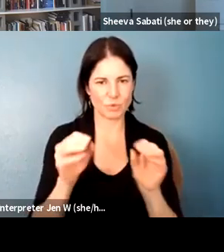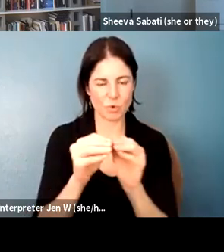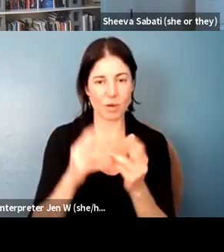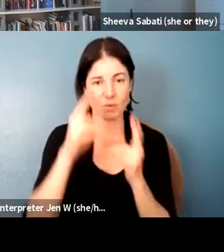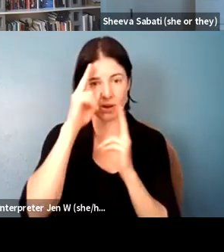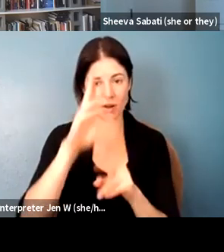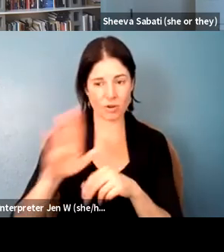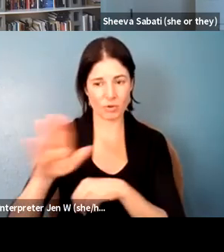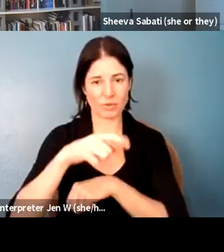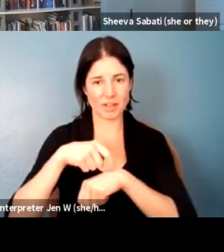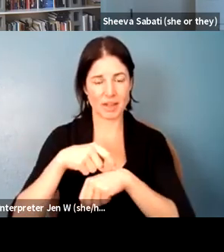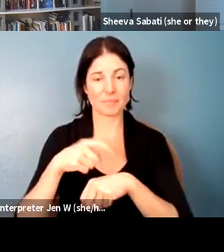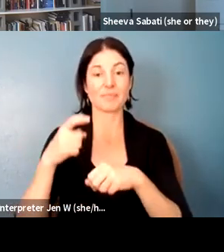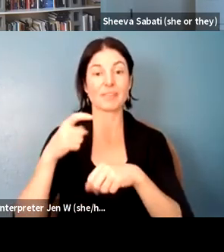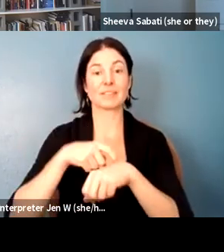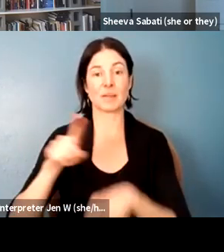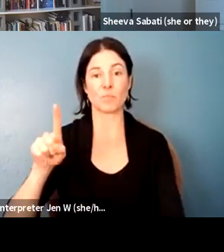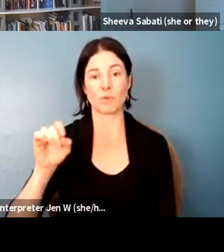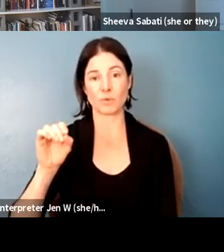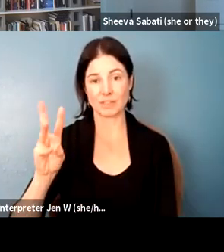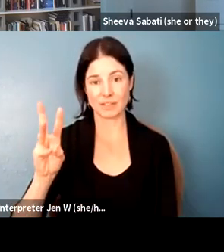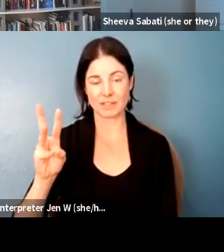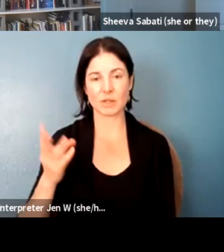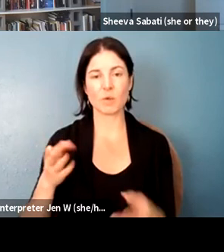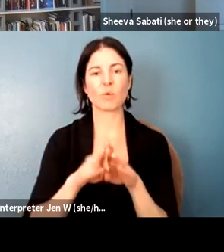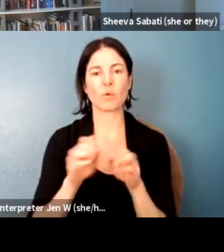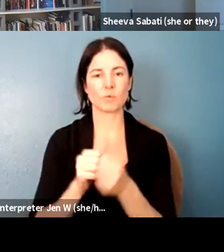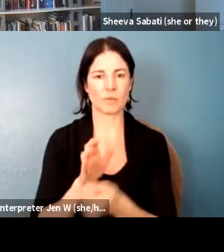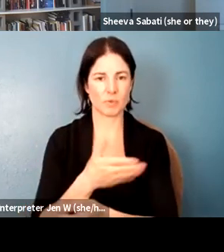106 We'll we'll close out with a little music. And I just want to